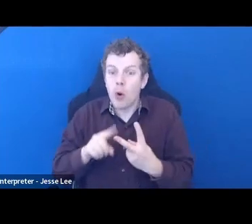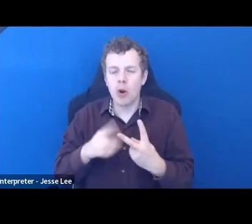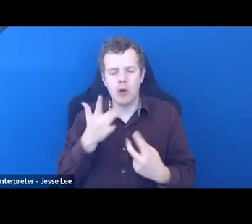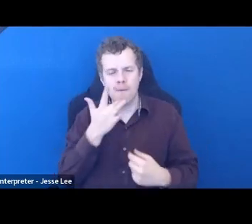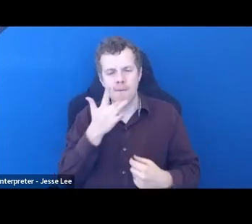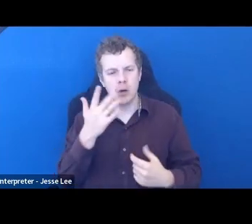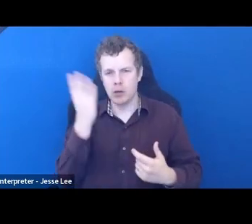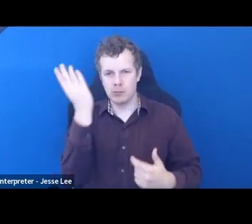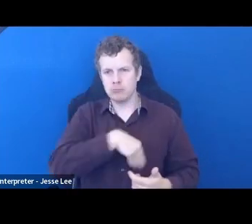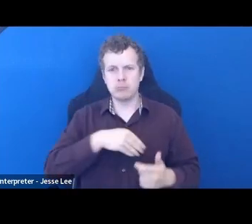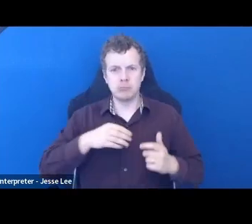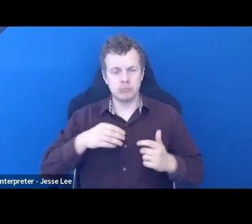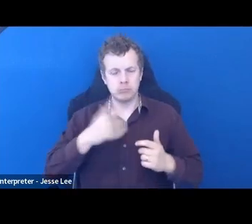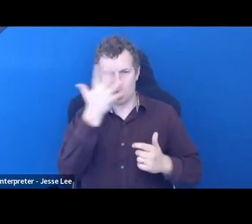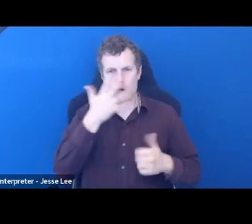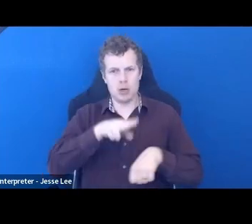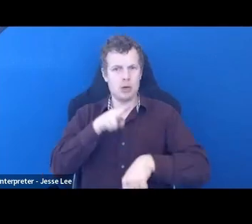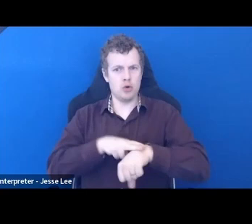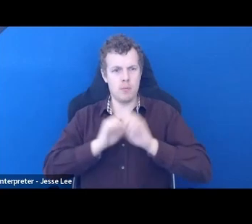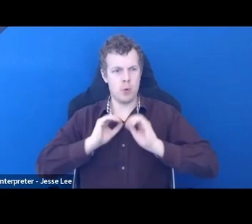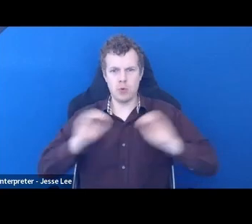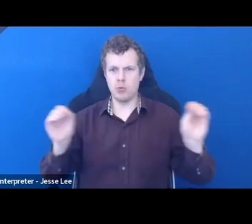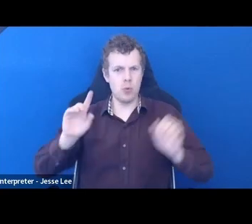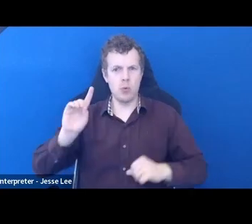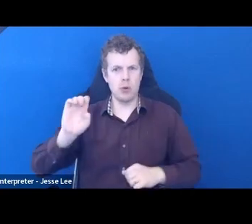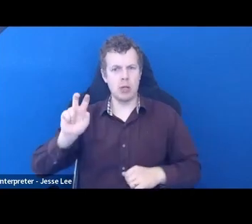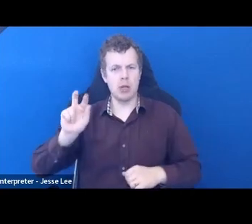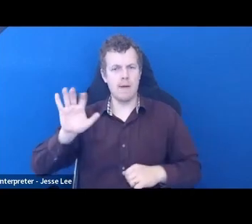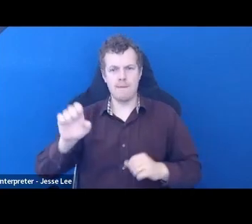So that's going to be different for each parent or family.